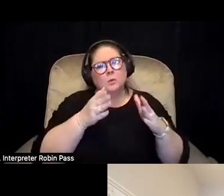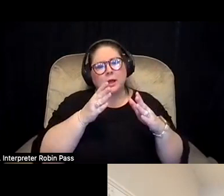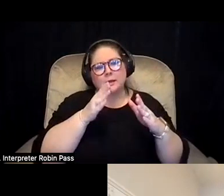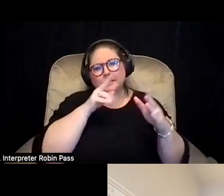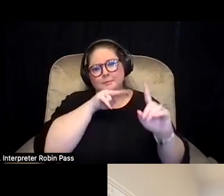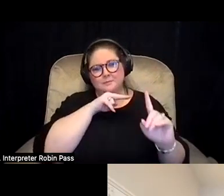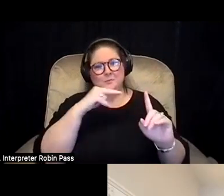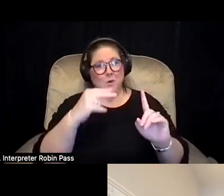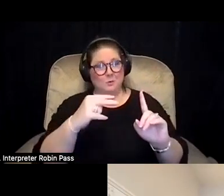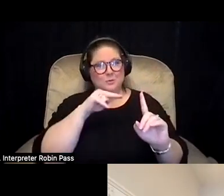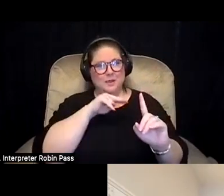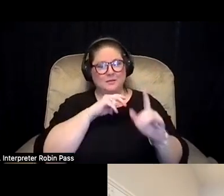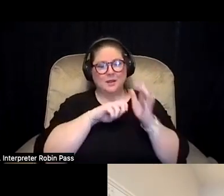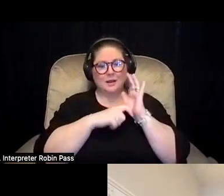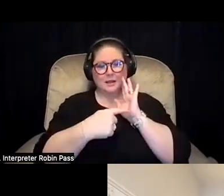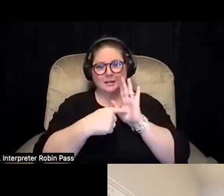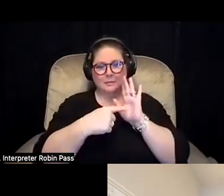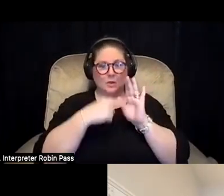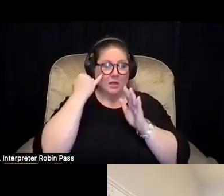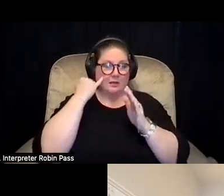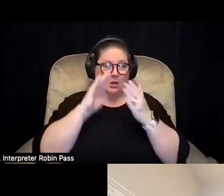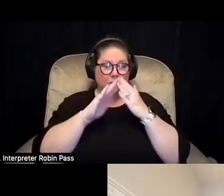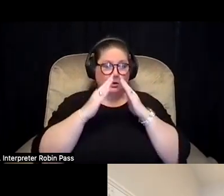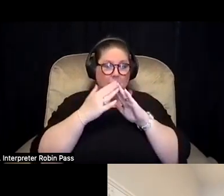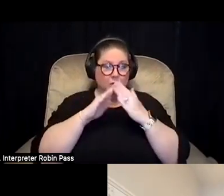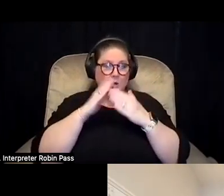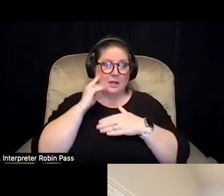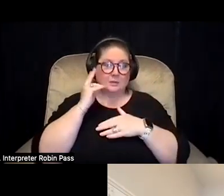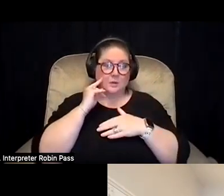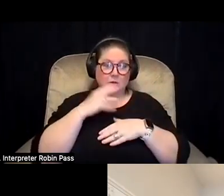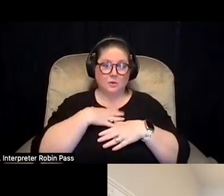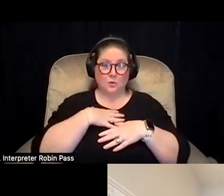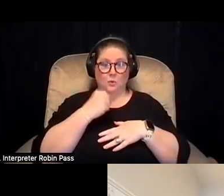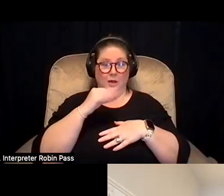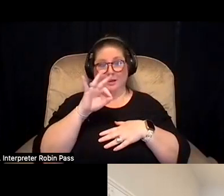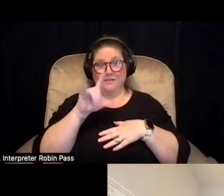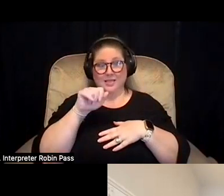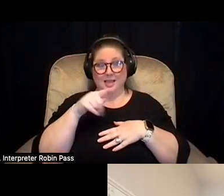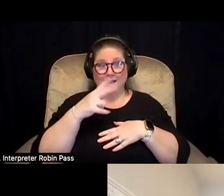an example is if a community experienced white flight or a massacre like what happened in tulsa